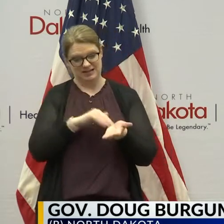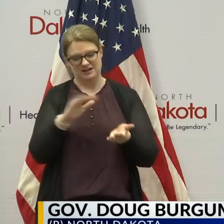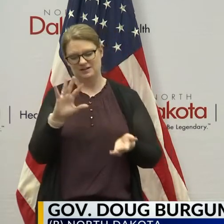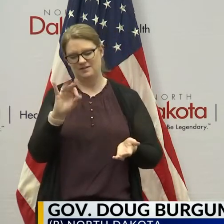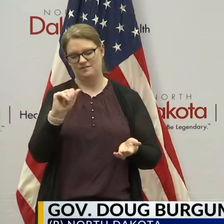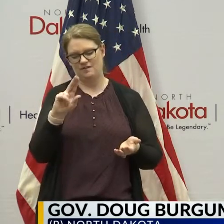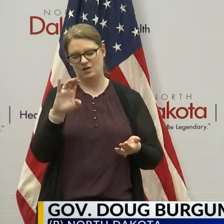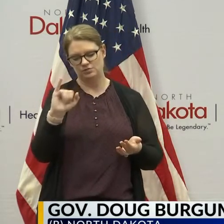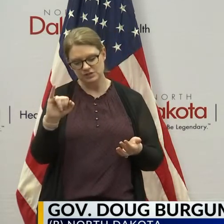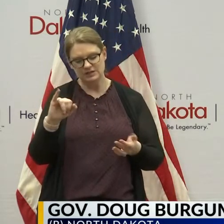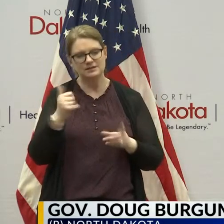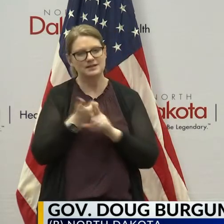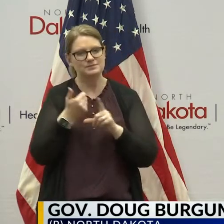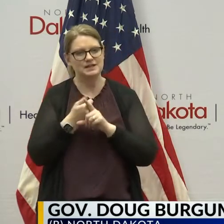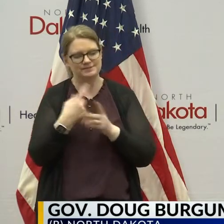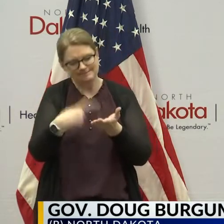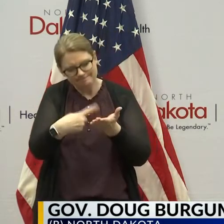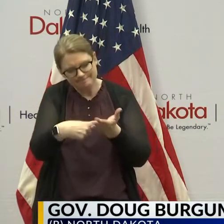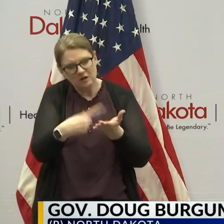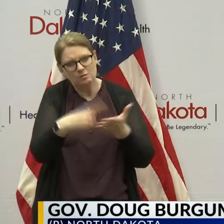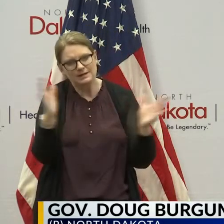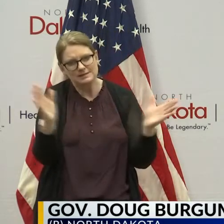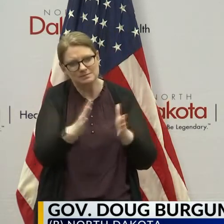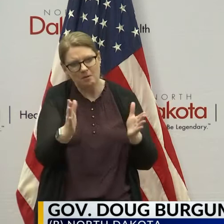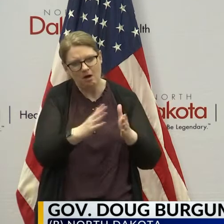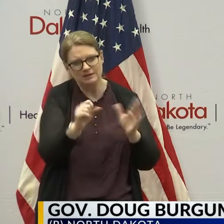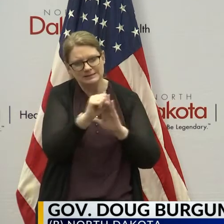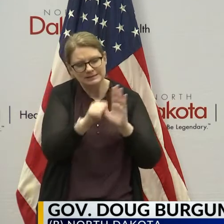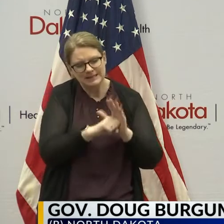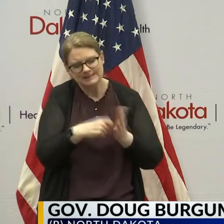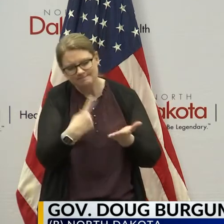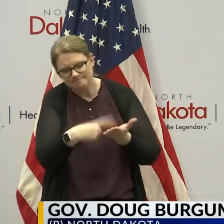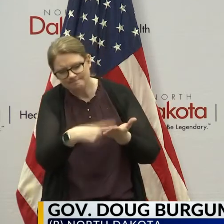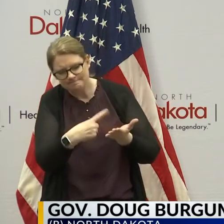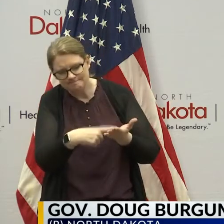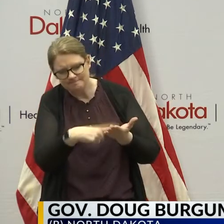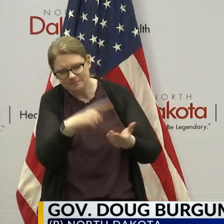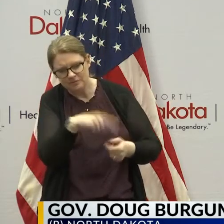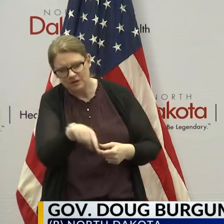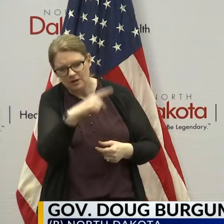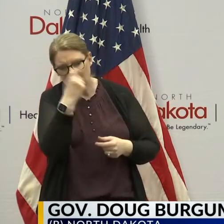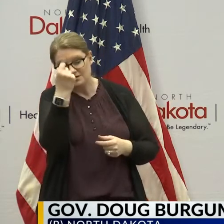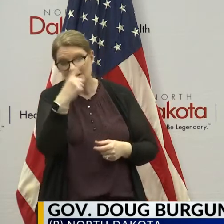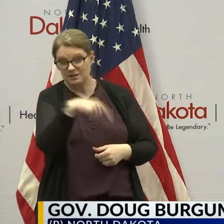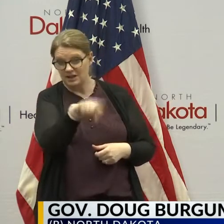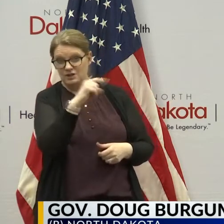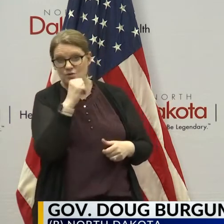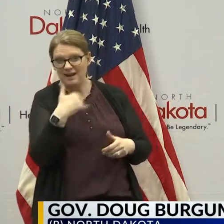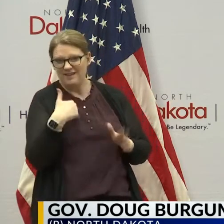WERE HAVING SIMILAR SUCCESS TO NORTH DAKOTA BUT DIDN'T HAVE THE LABEL THAT SOME OF THE NATIONAL PRESS WANTED AND DOCTOR FAUCI SAID AFTER TALKING TO RURAL STATES THAT ARE DOING